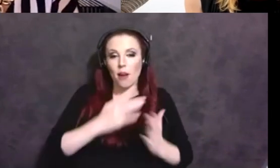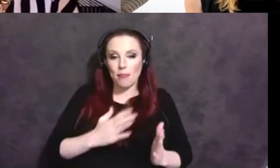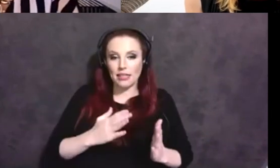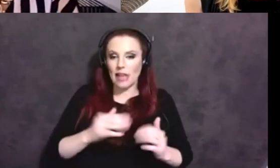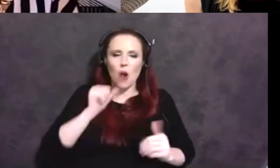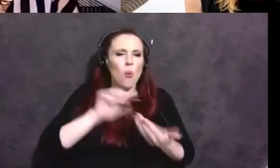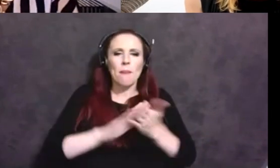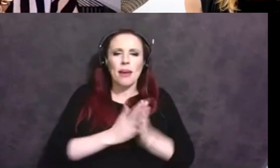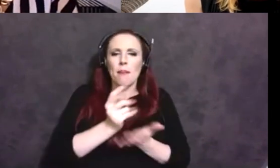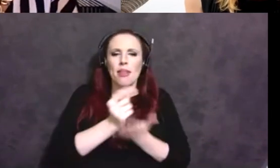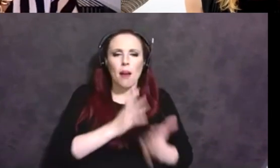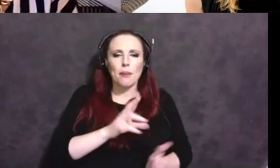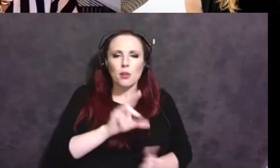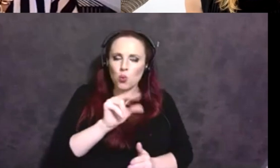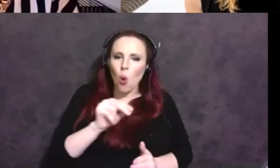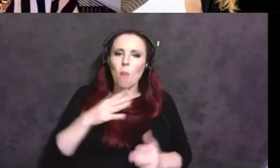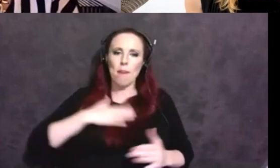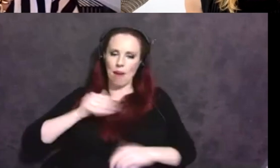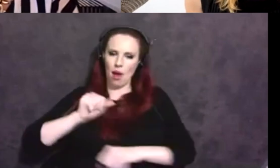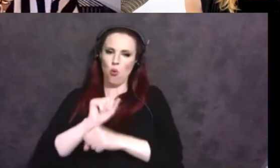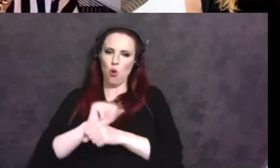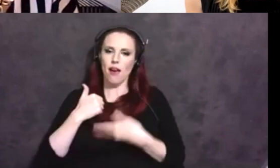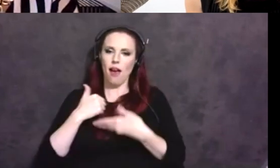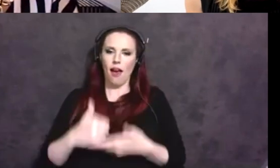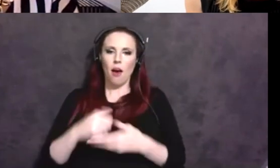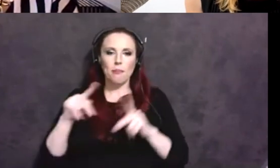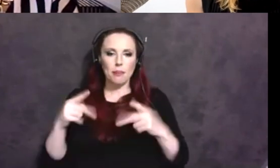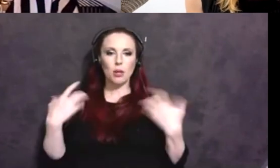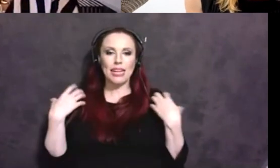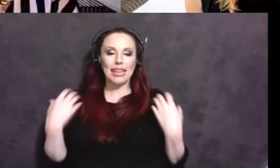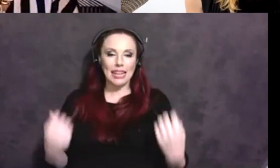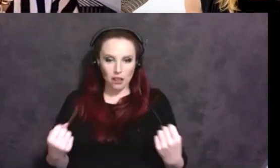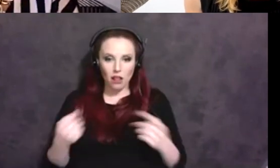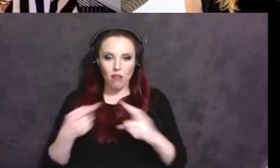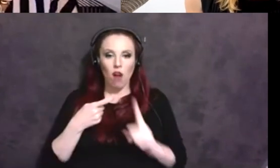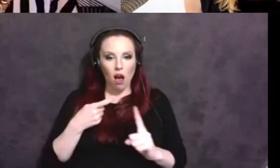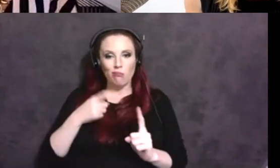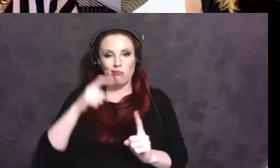yoga and mindfulness teacher, and at present I am studying to be a trauma therapist not